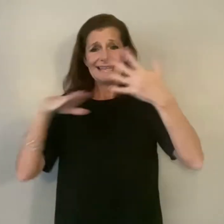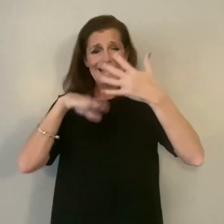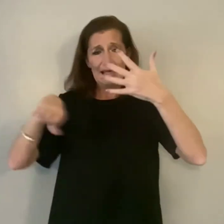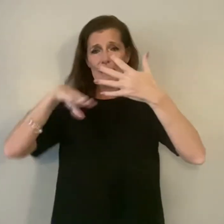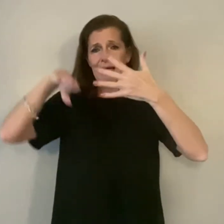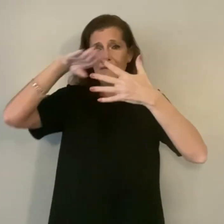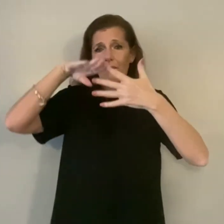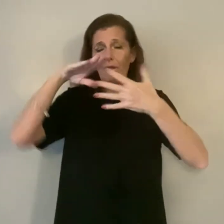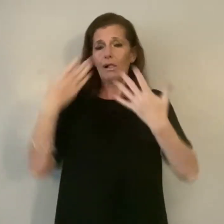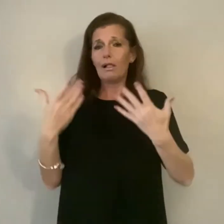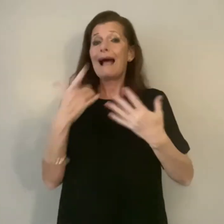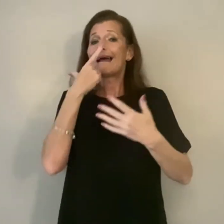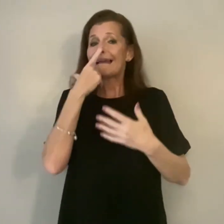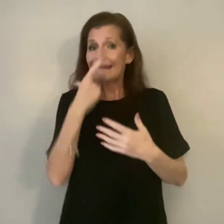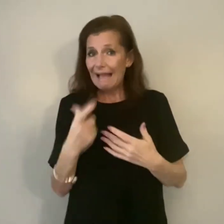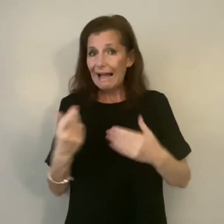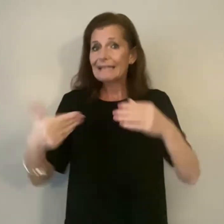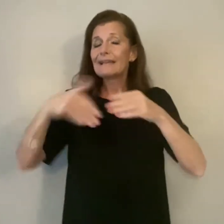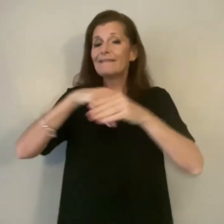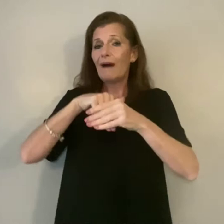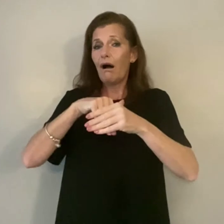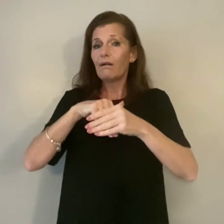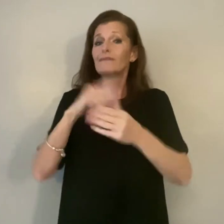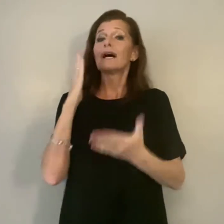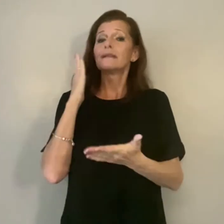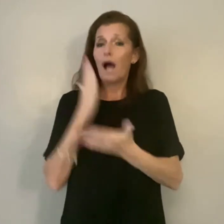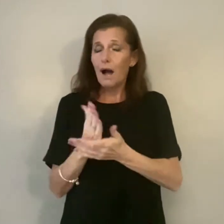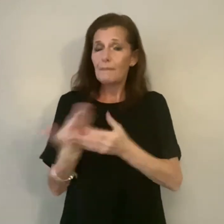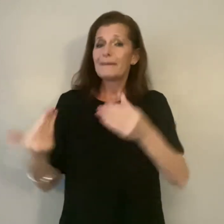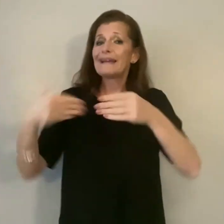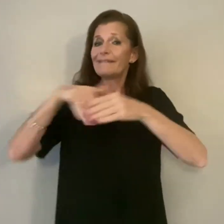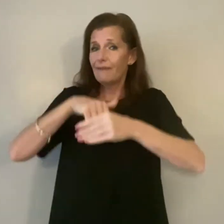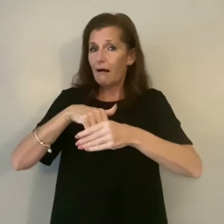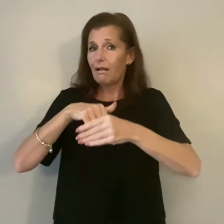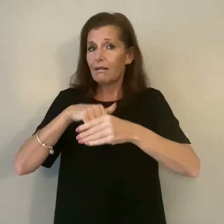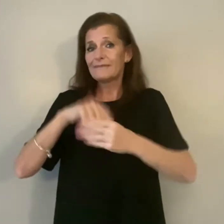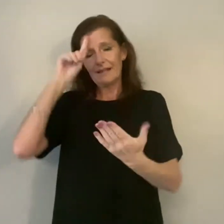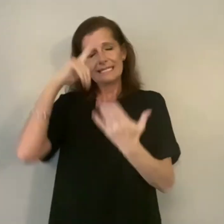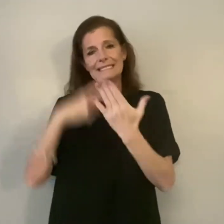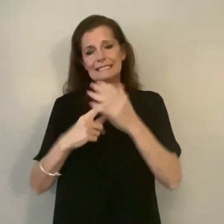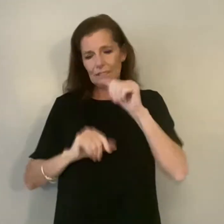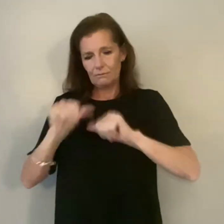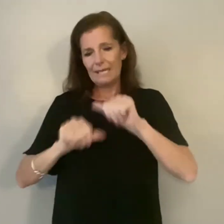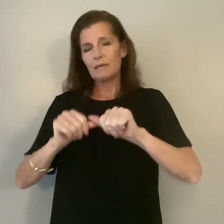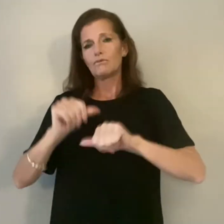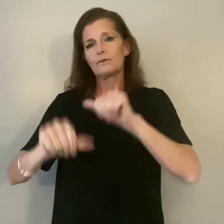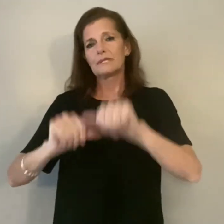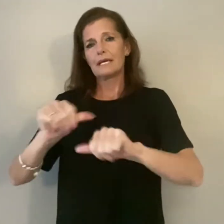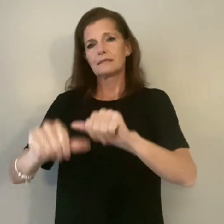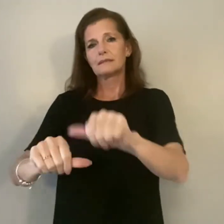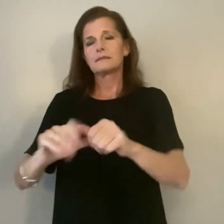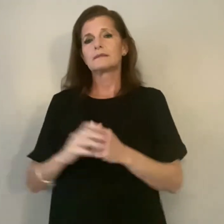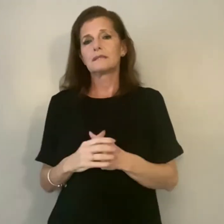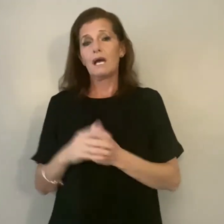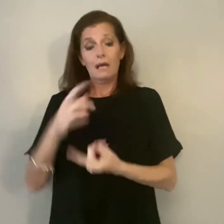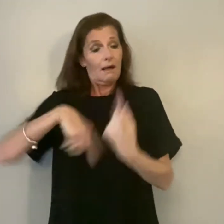are two distinctly different things. Can involve themselves at all levels of the decision-making process of Blaze.